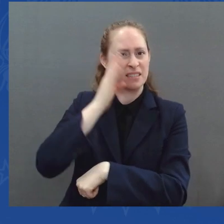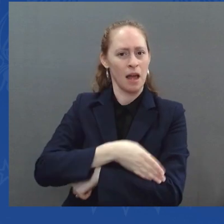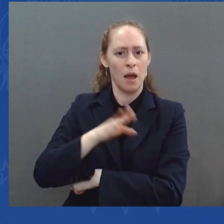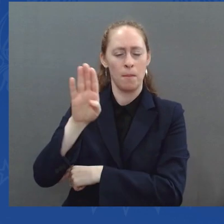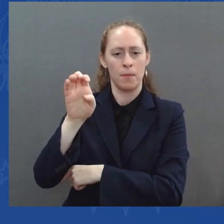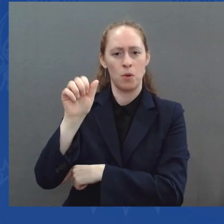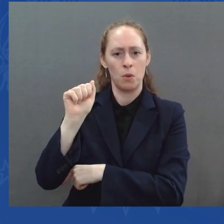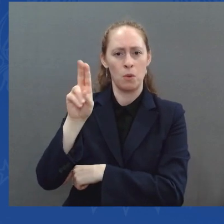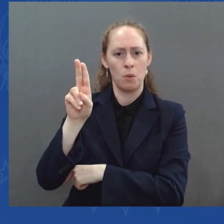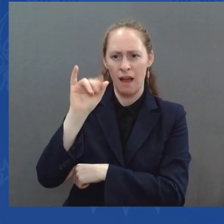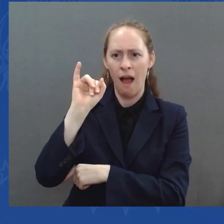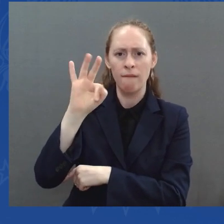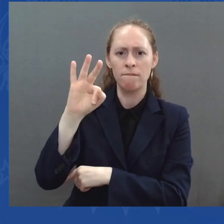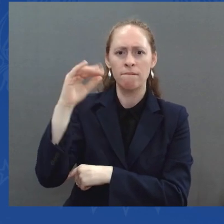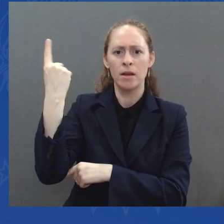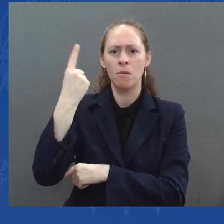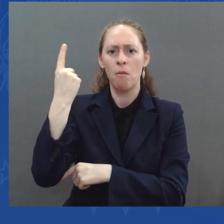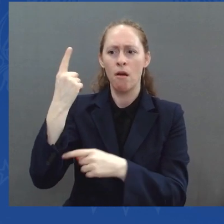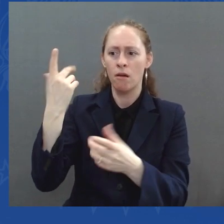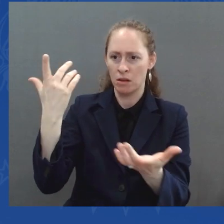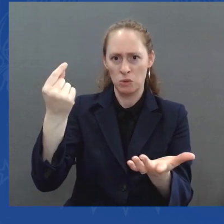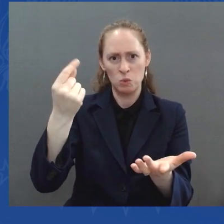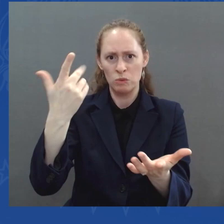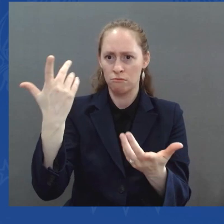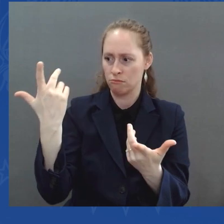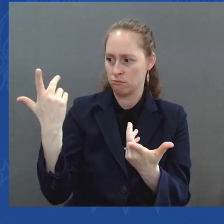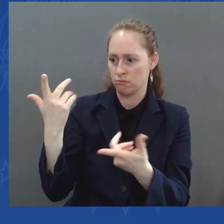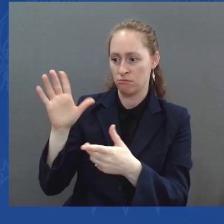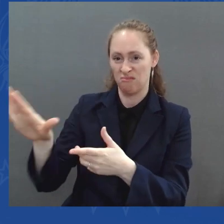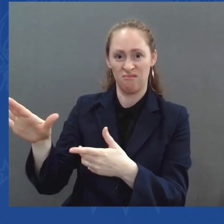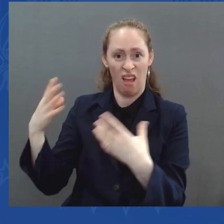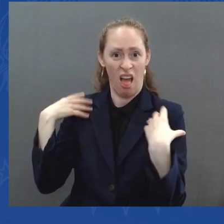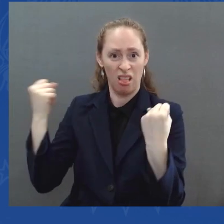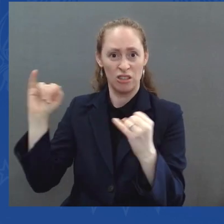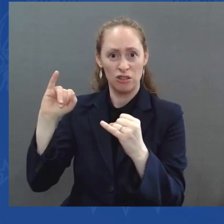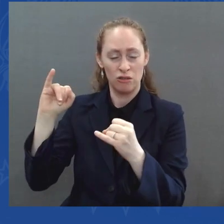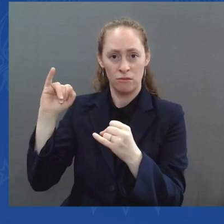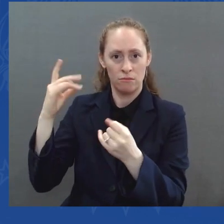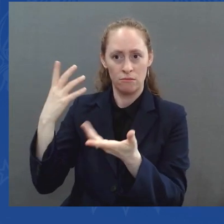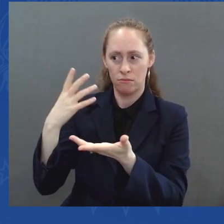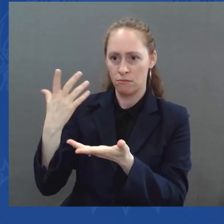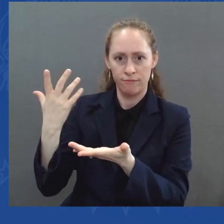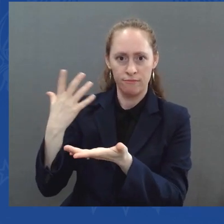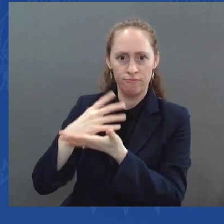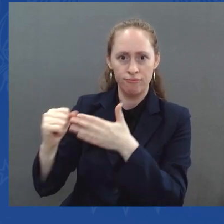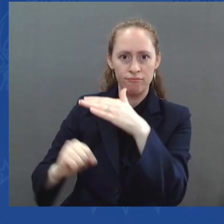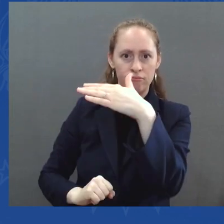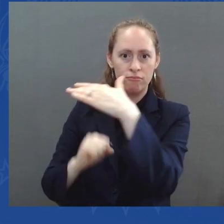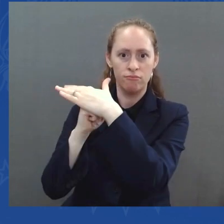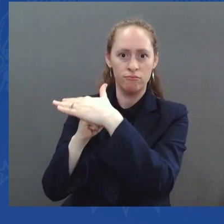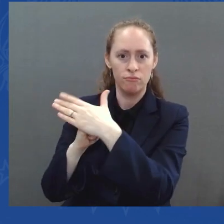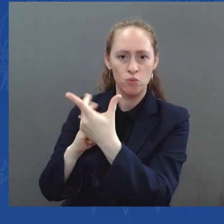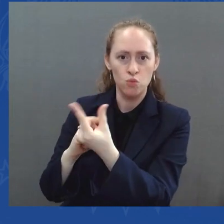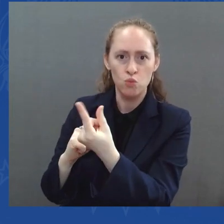The things that change people's lives. We both understood the Affordable Care Act